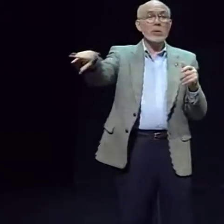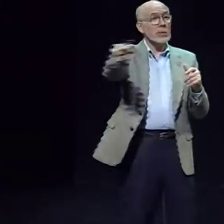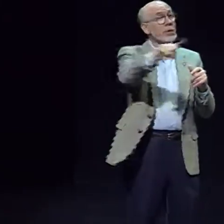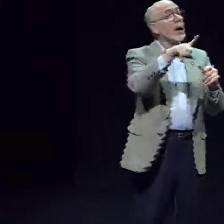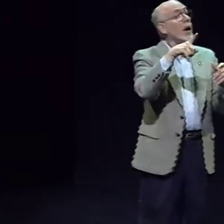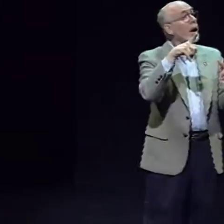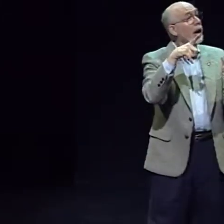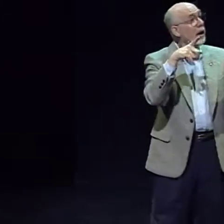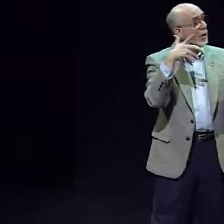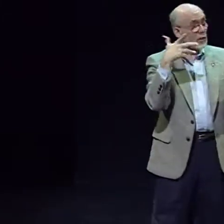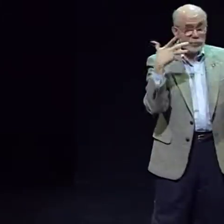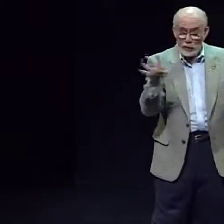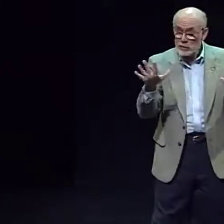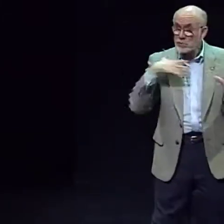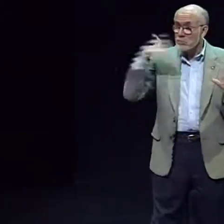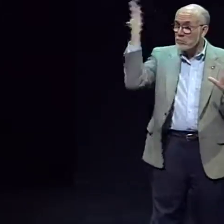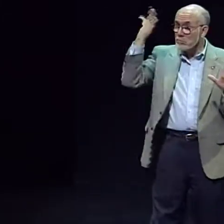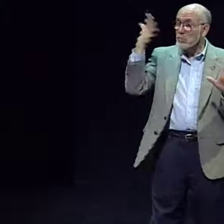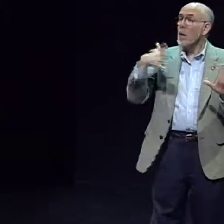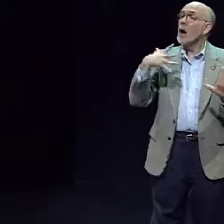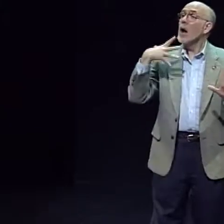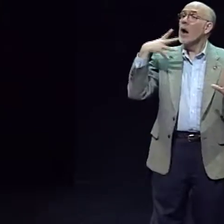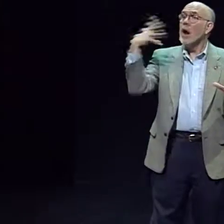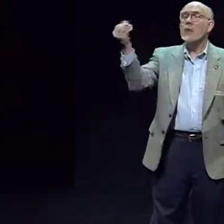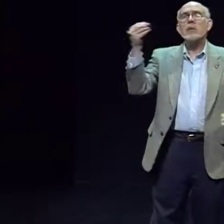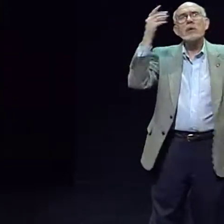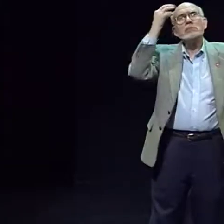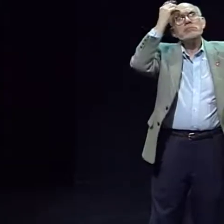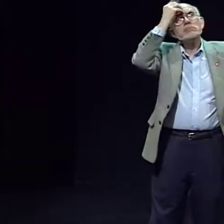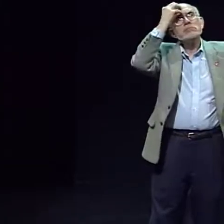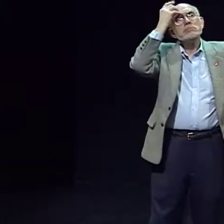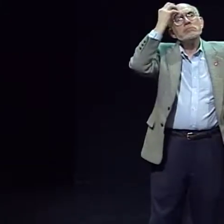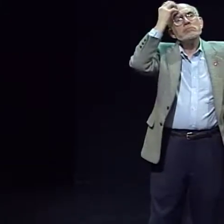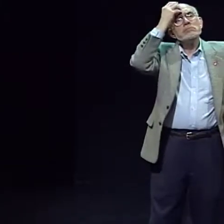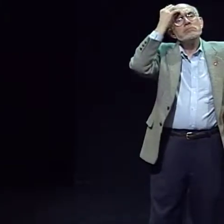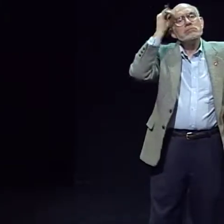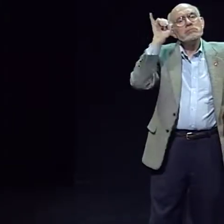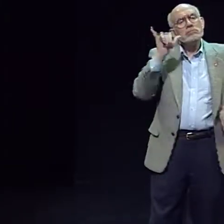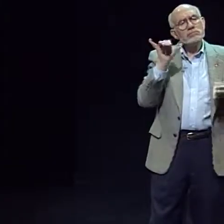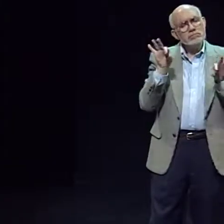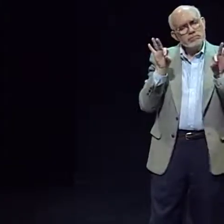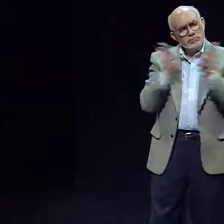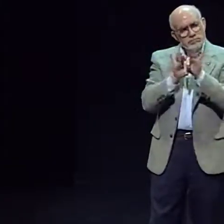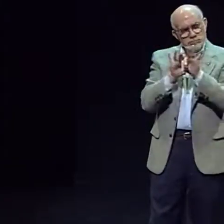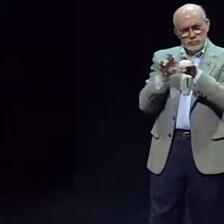AND, HOPEFULLY, AT THE CONCLUSION OF MY TALK, IT'LL BE SO THOUGHT-PROVOKING THAT YOU WILL SEE